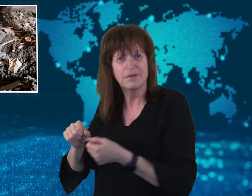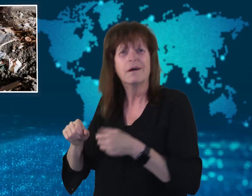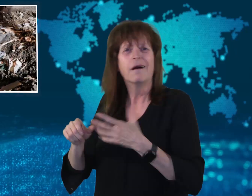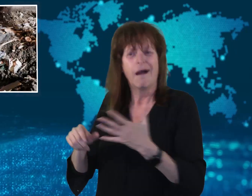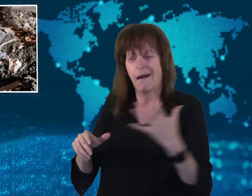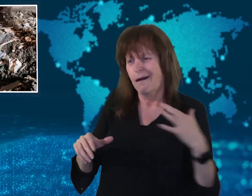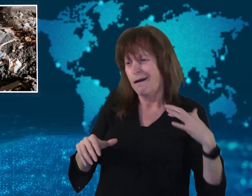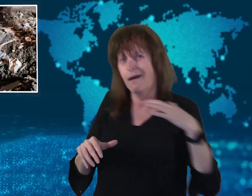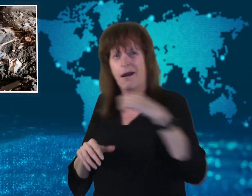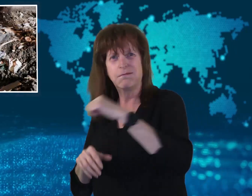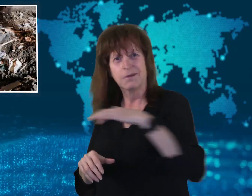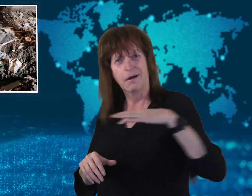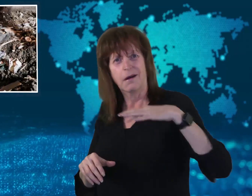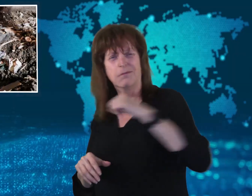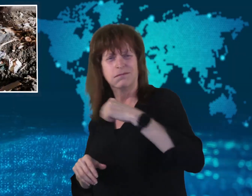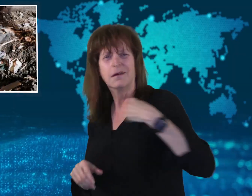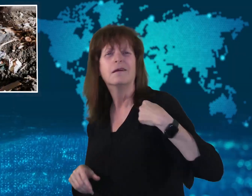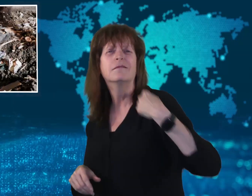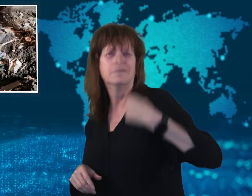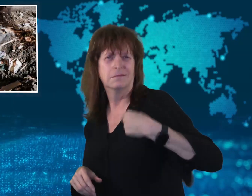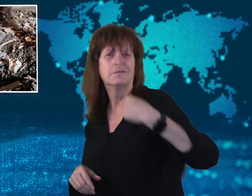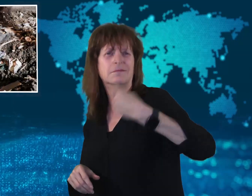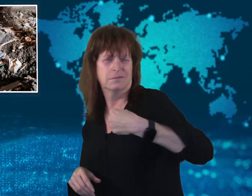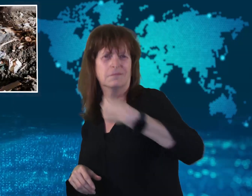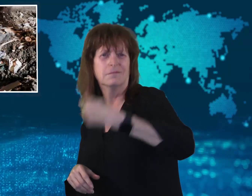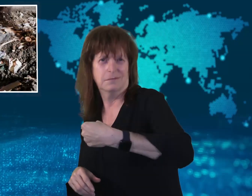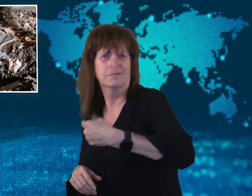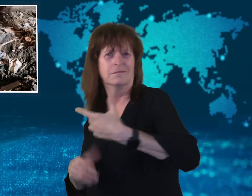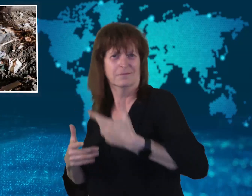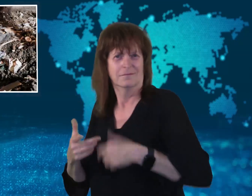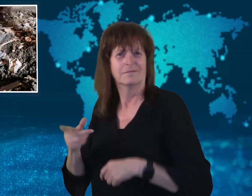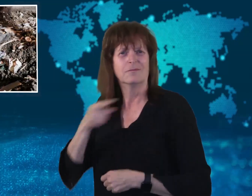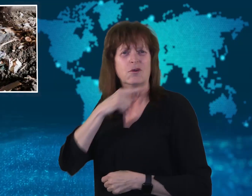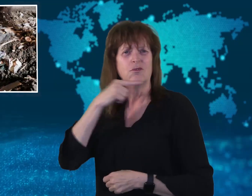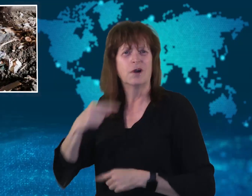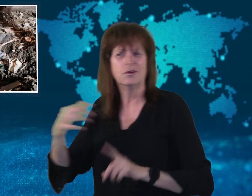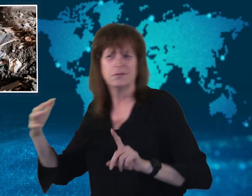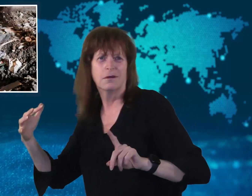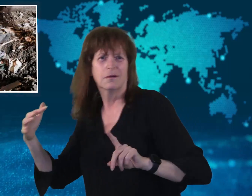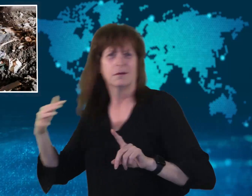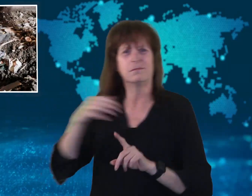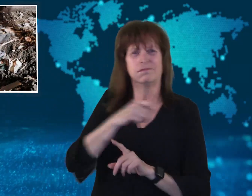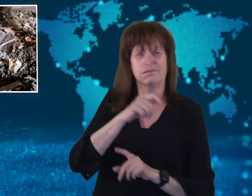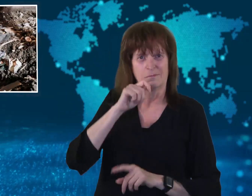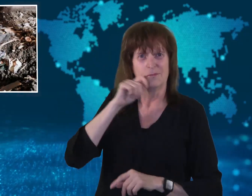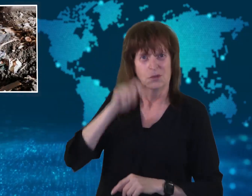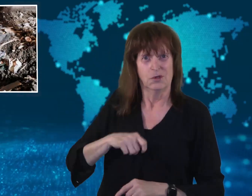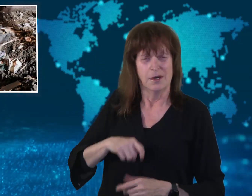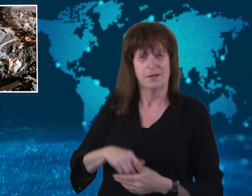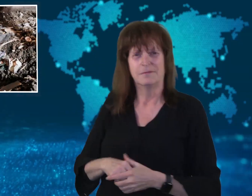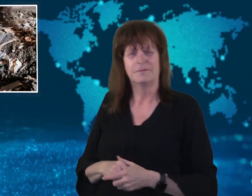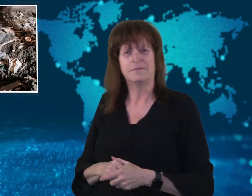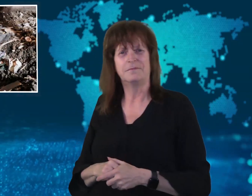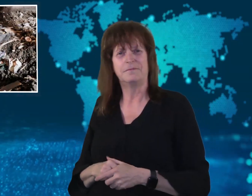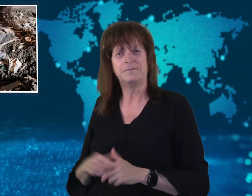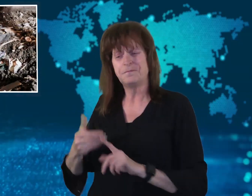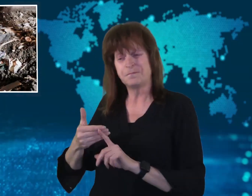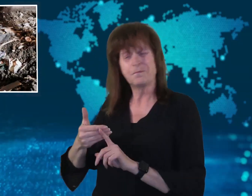Belgorod and other regions near the border have experienced damage